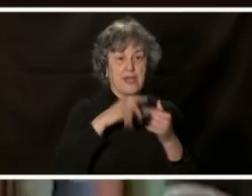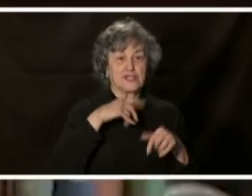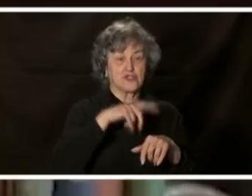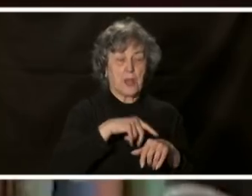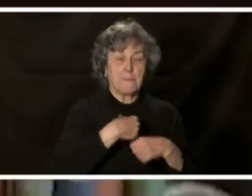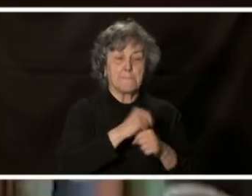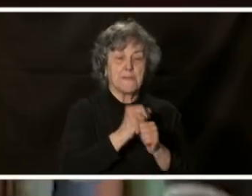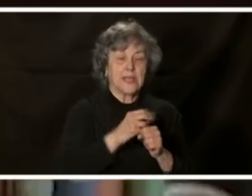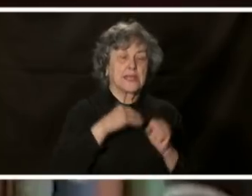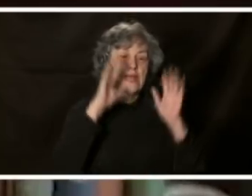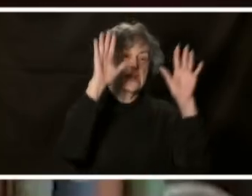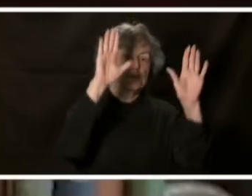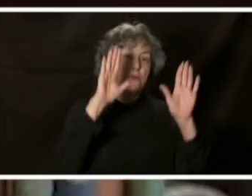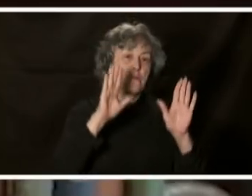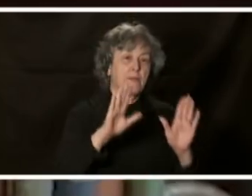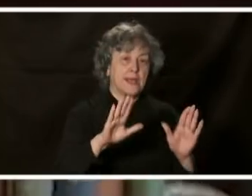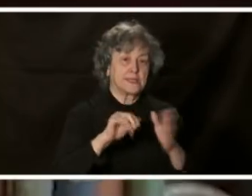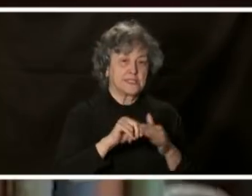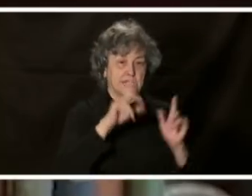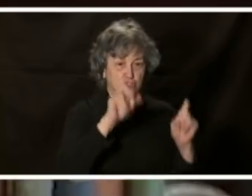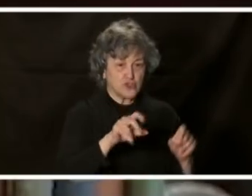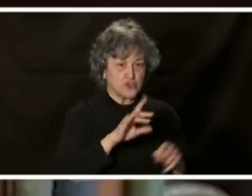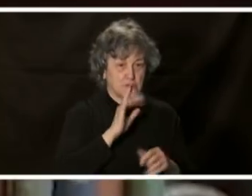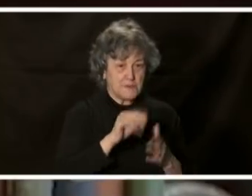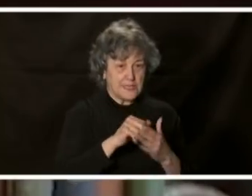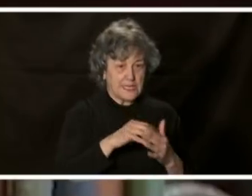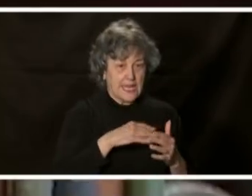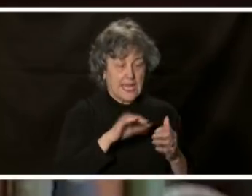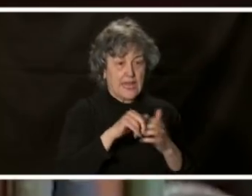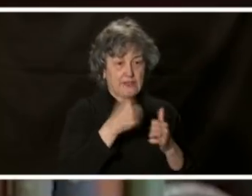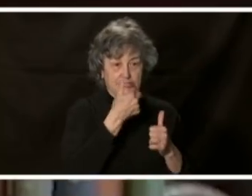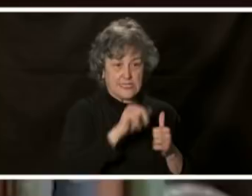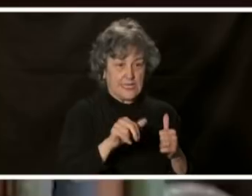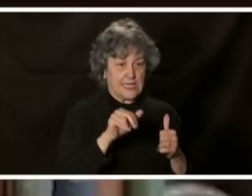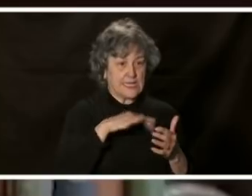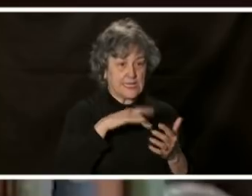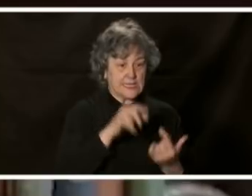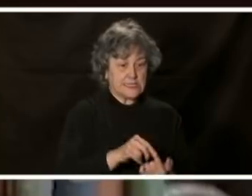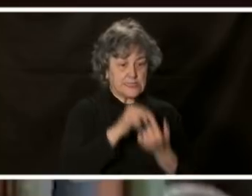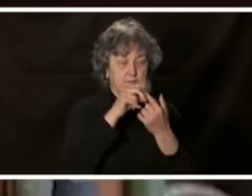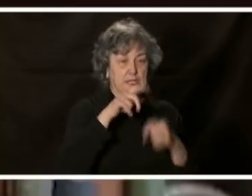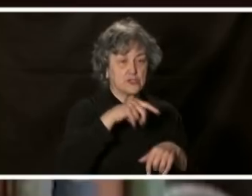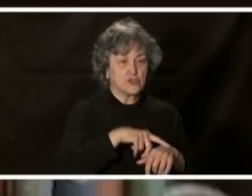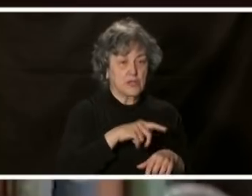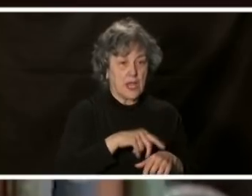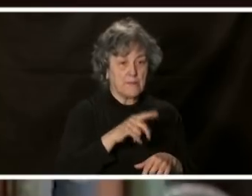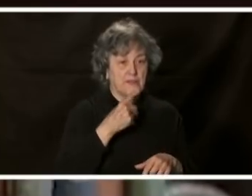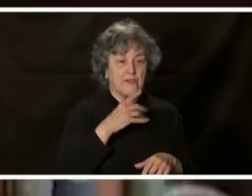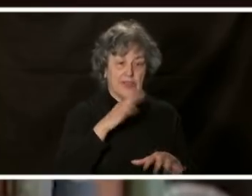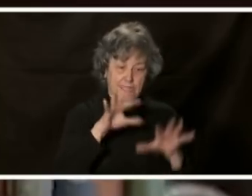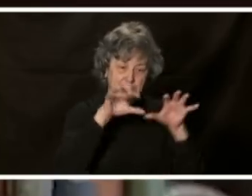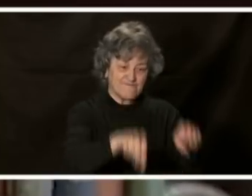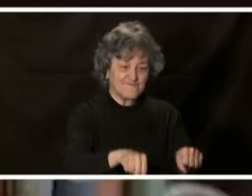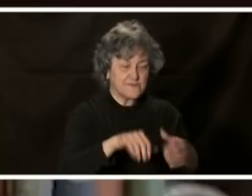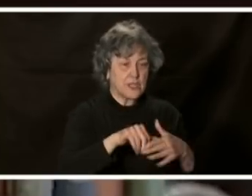AS IT SHOULD BE, EVEN AMID THESE EXTRAORDINARY CIRCUMSTANCES GRIPPING OUR NATION AND THE